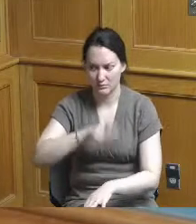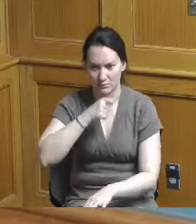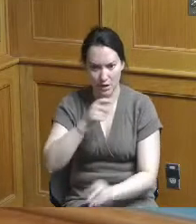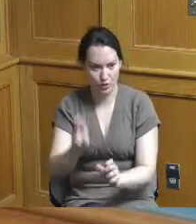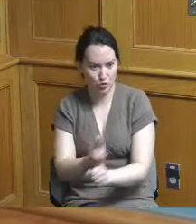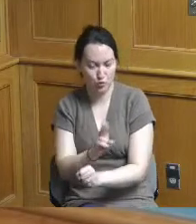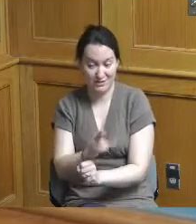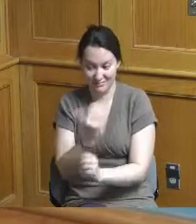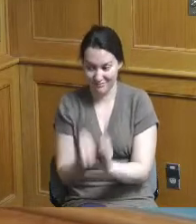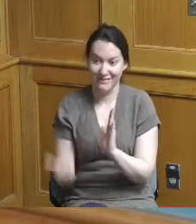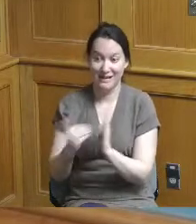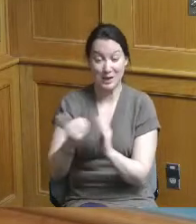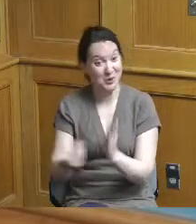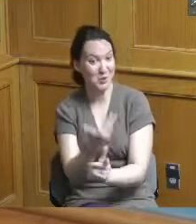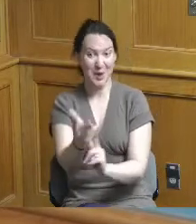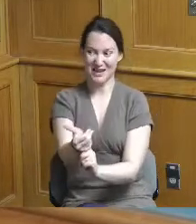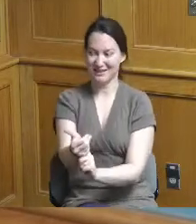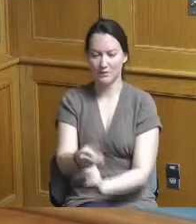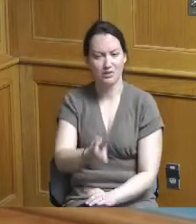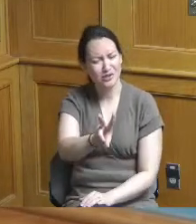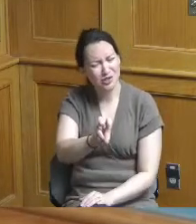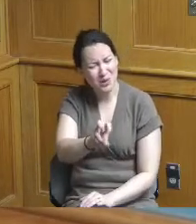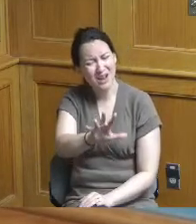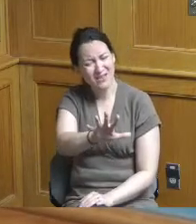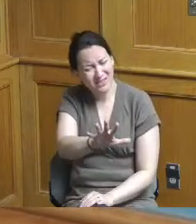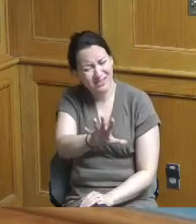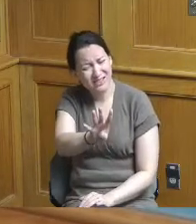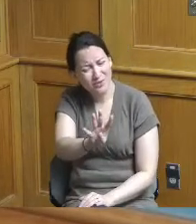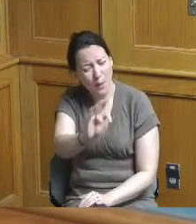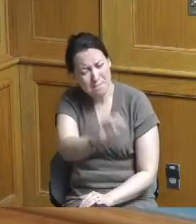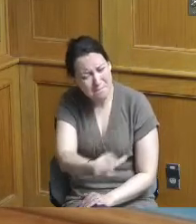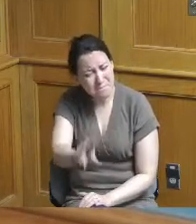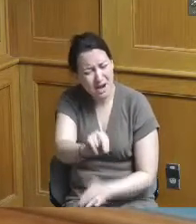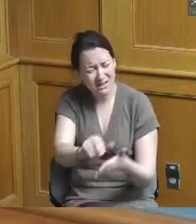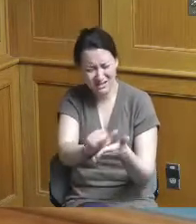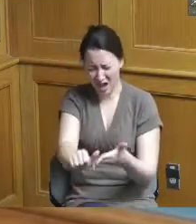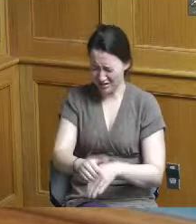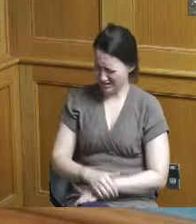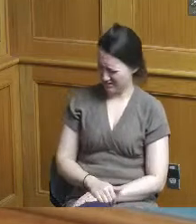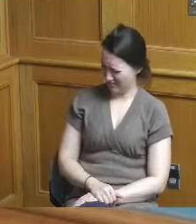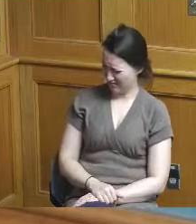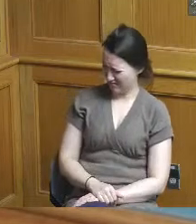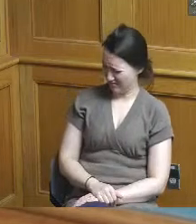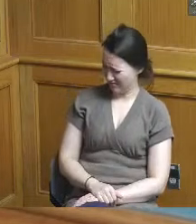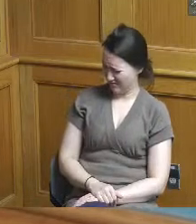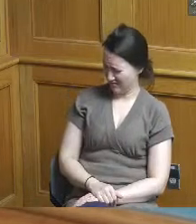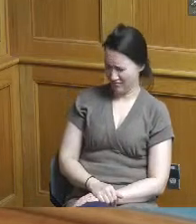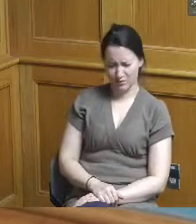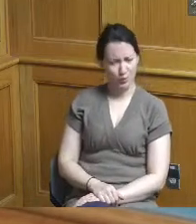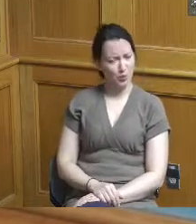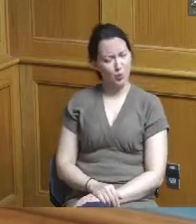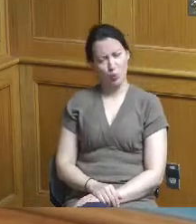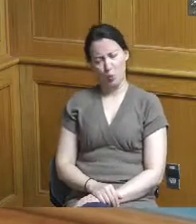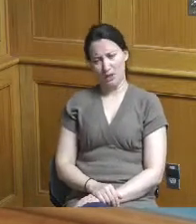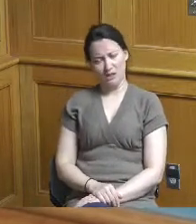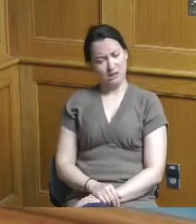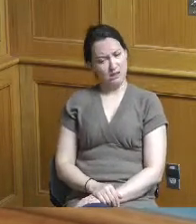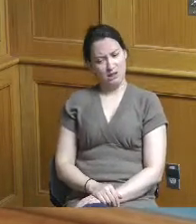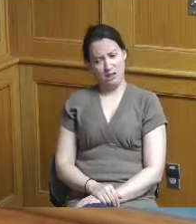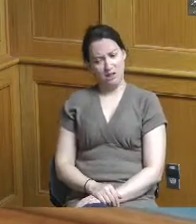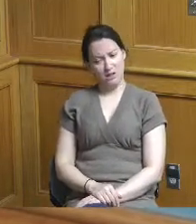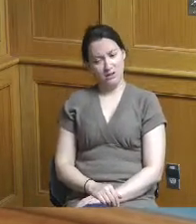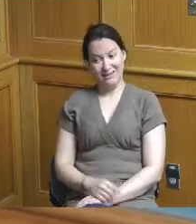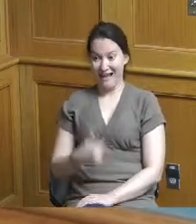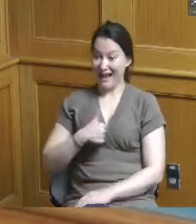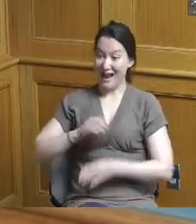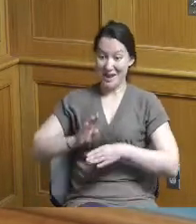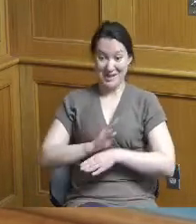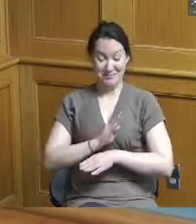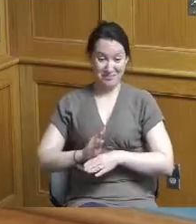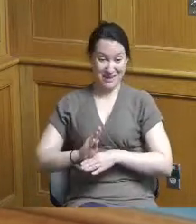another hotel on 254 million dollars I mean I a a corporate business wouldn't even come with that